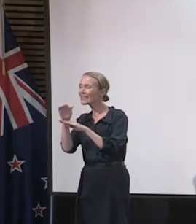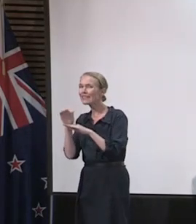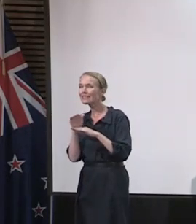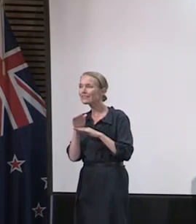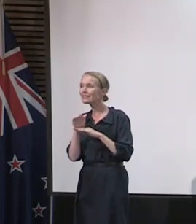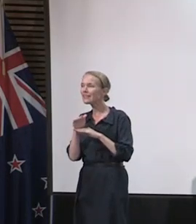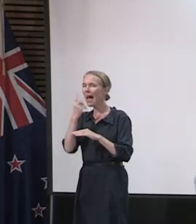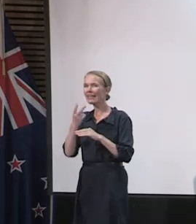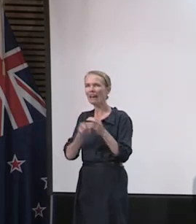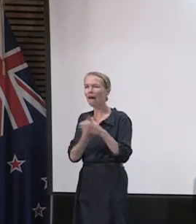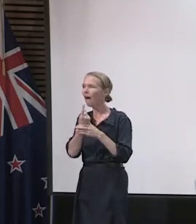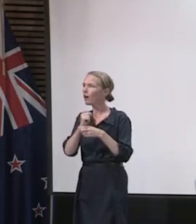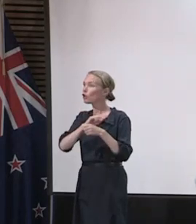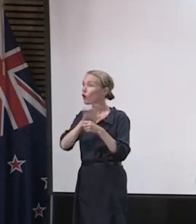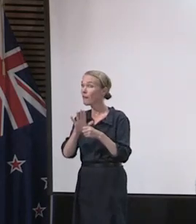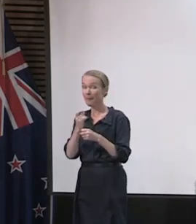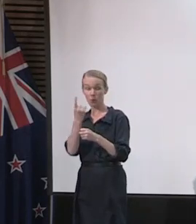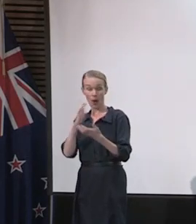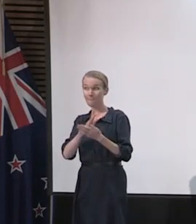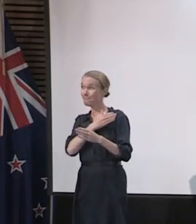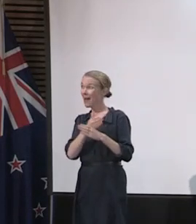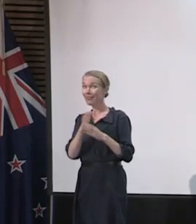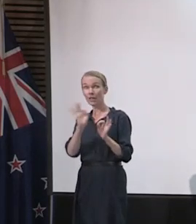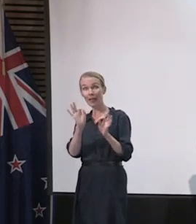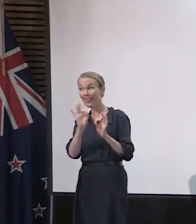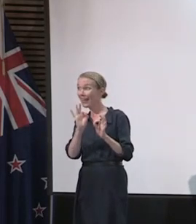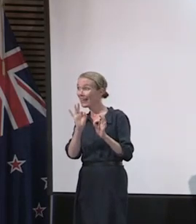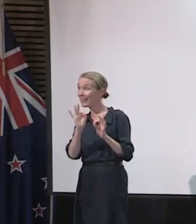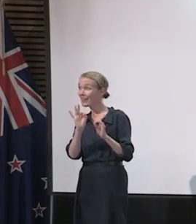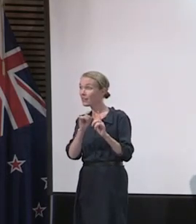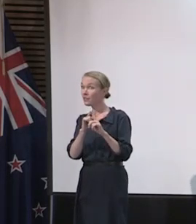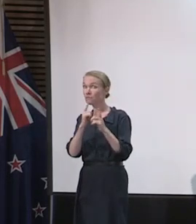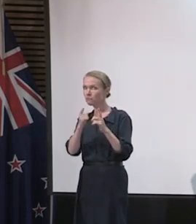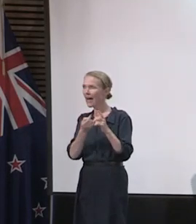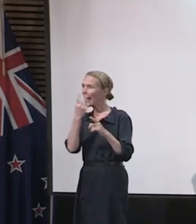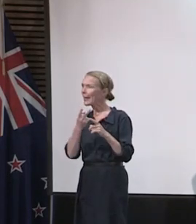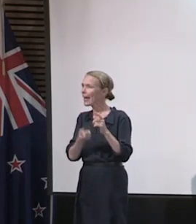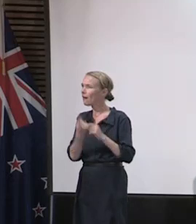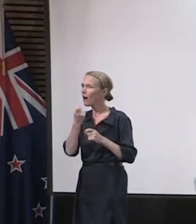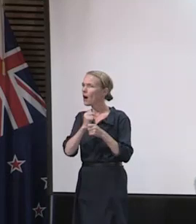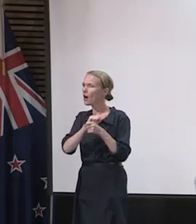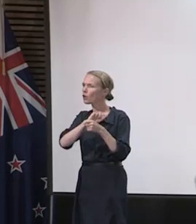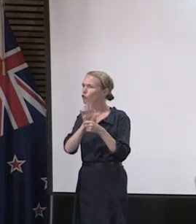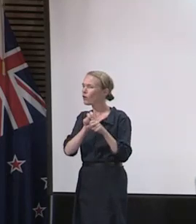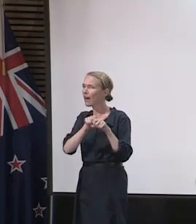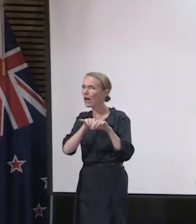overnight reporting of second wave in places that haven't had cases for up to a month.